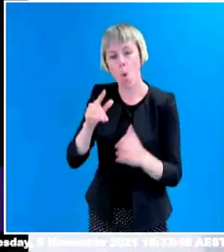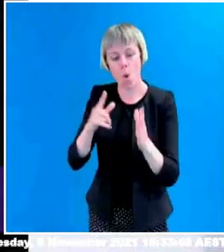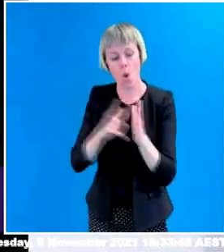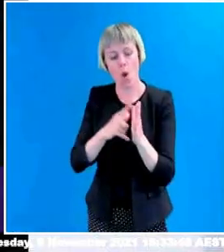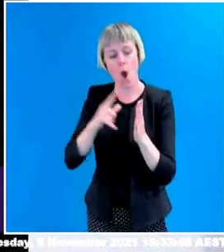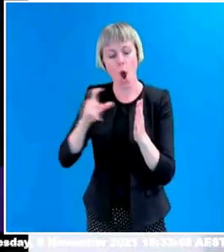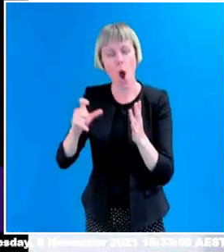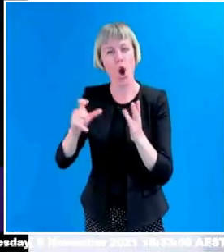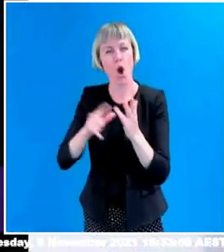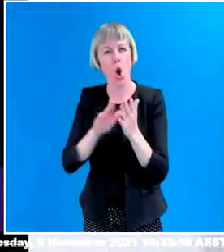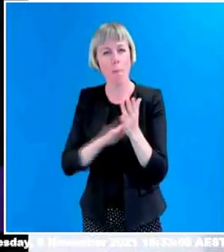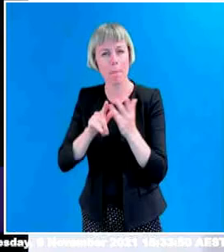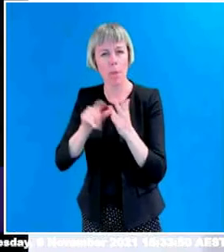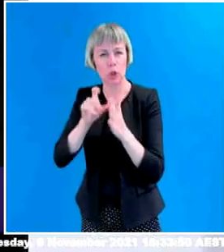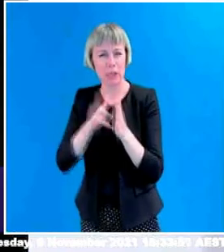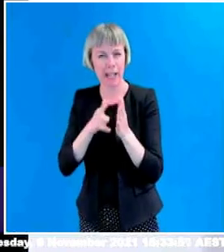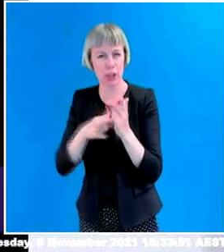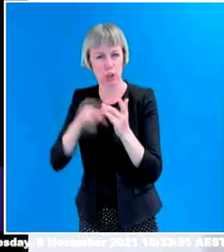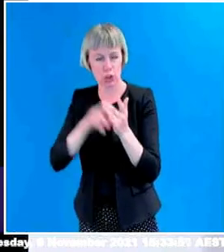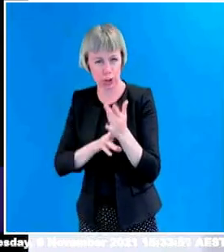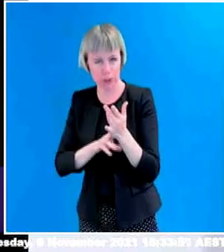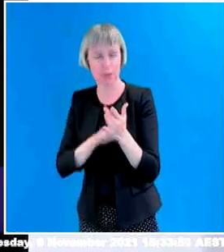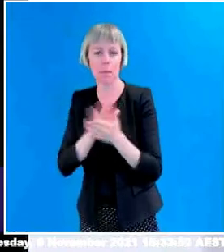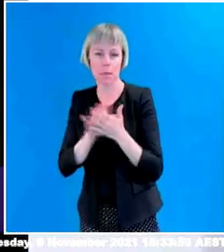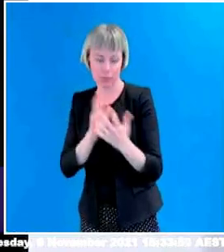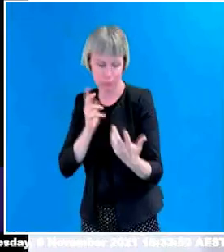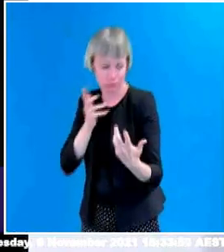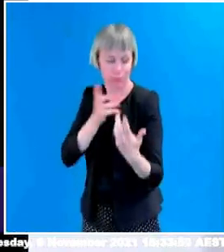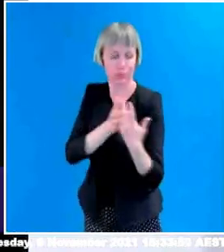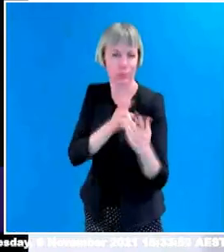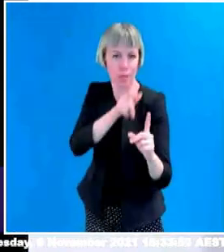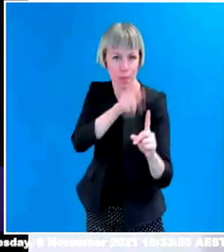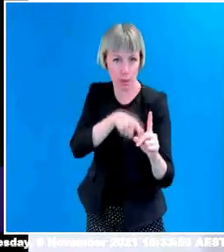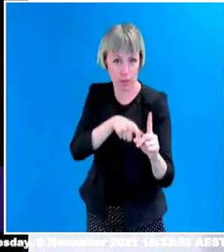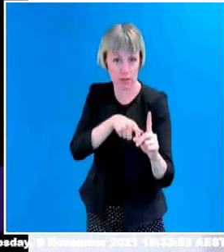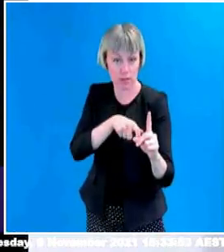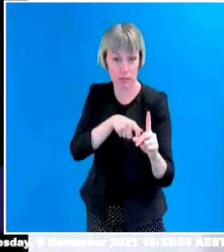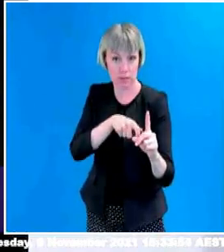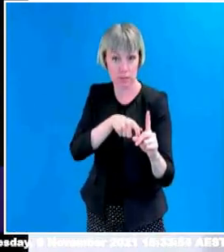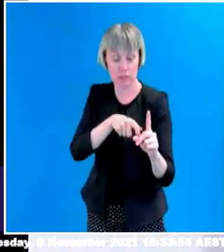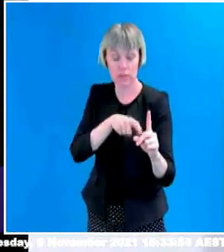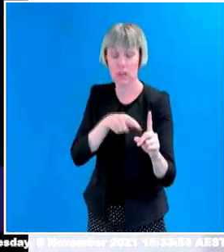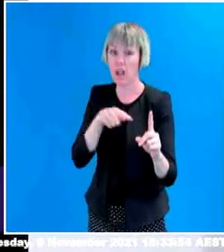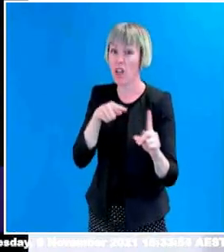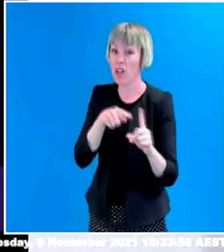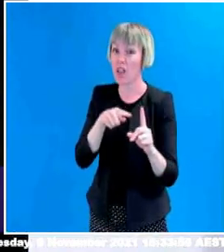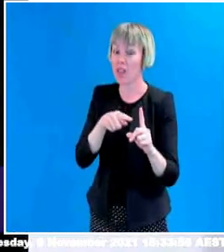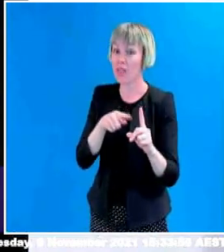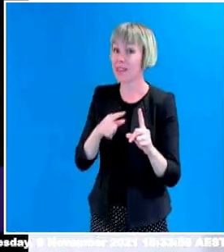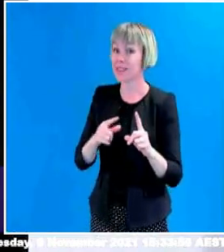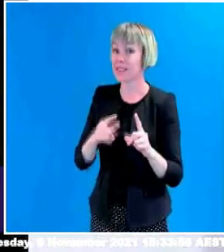definition of disability discrimination not a standalone separate